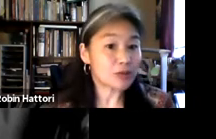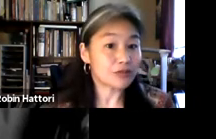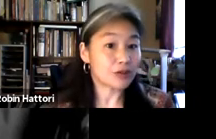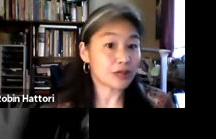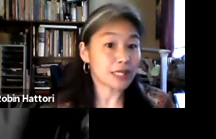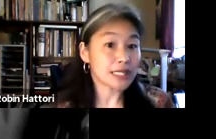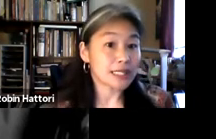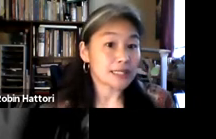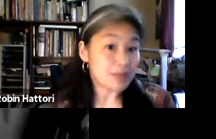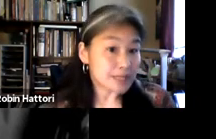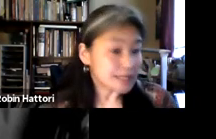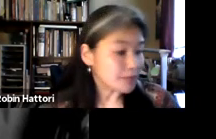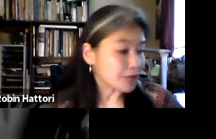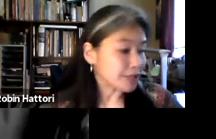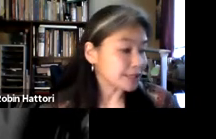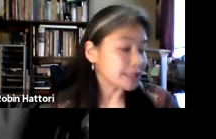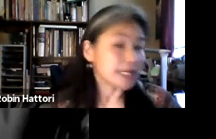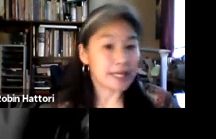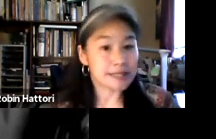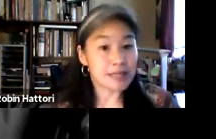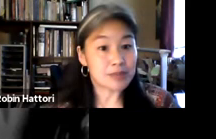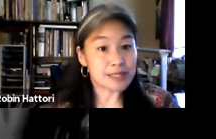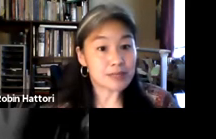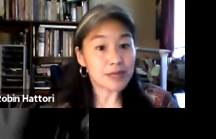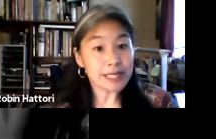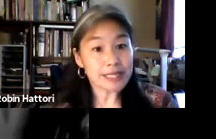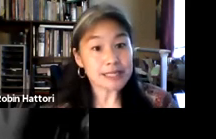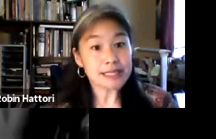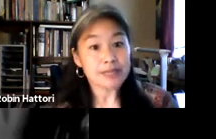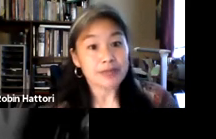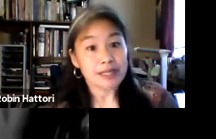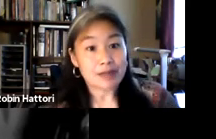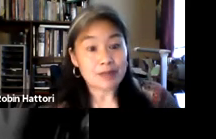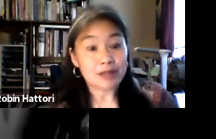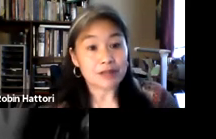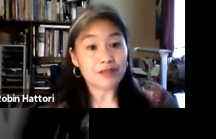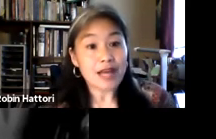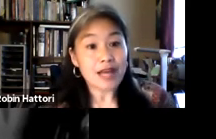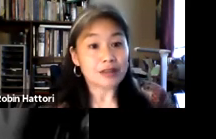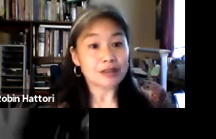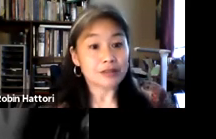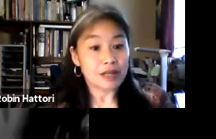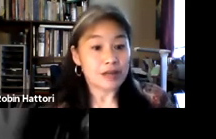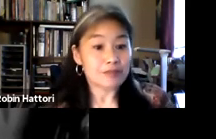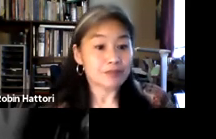We'd love for you to come down. And starting the Saturday we've got a new exhibit opening this program is in connection with